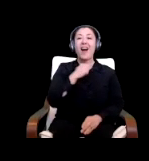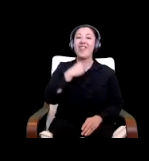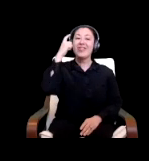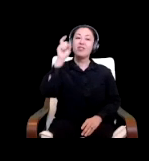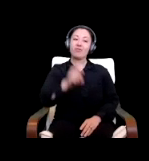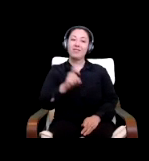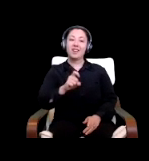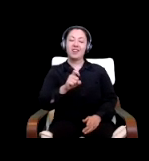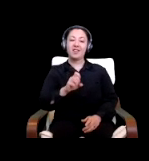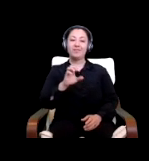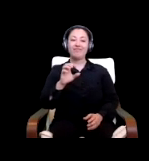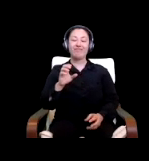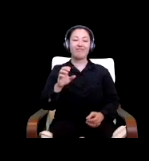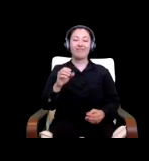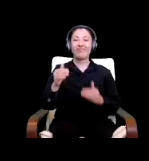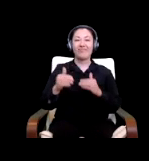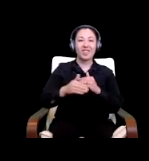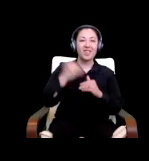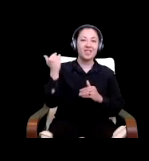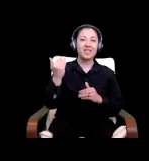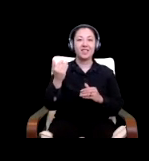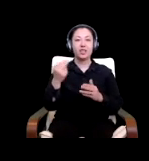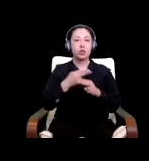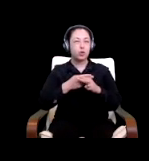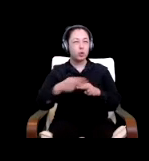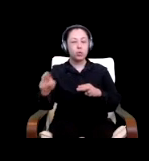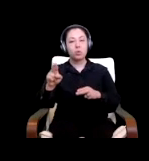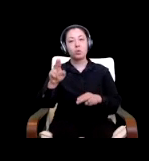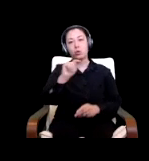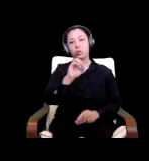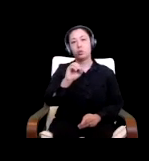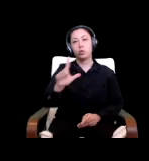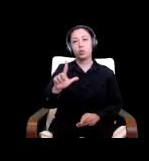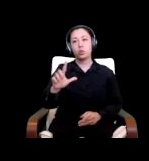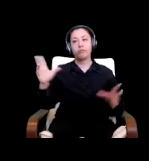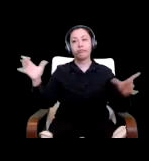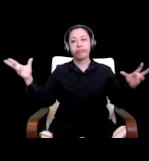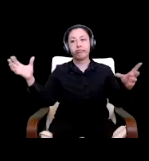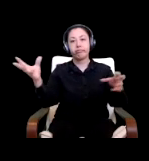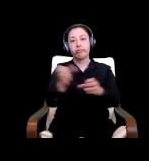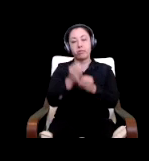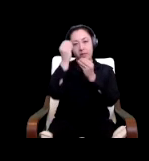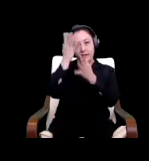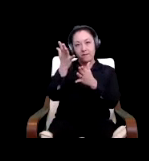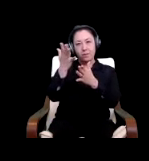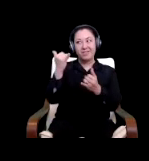and brings all the information together. There's so much information spread out there and educators